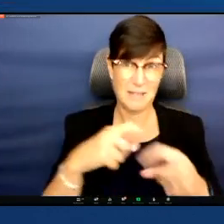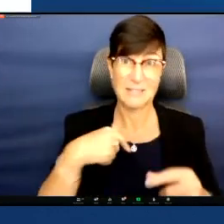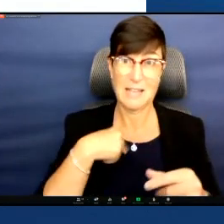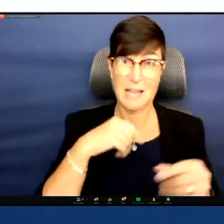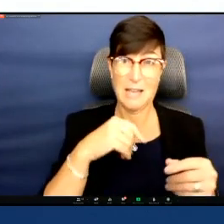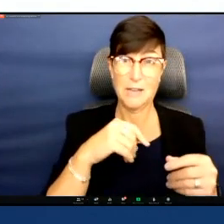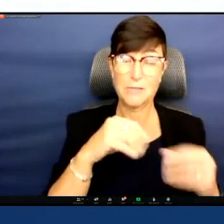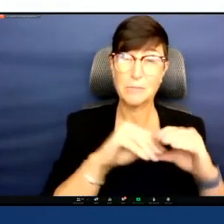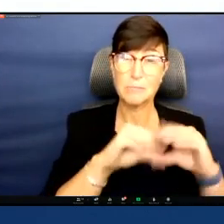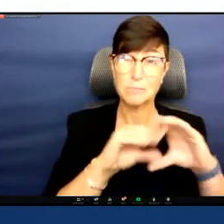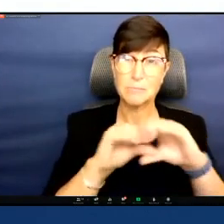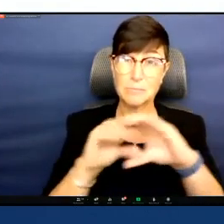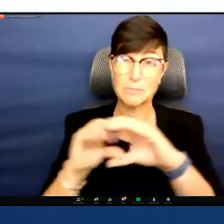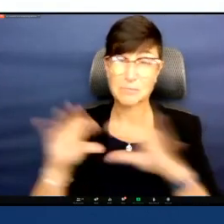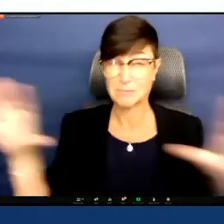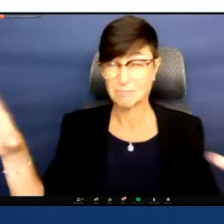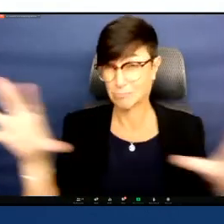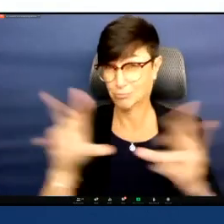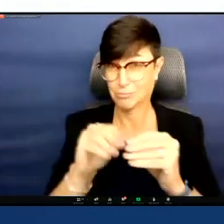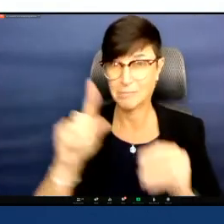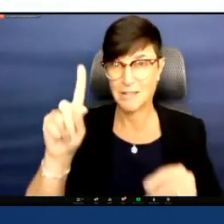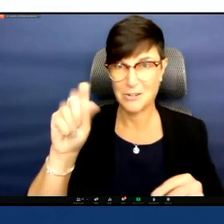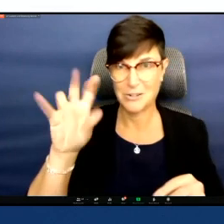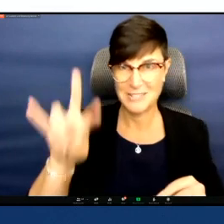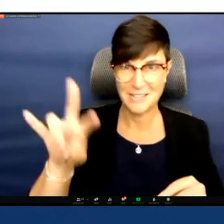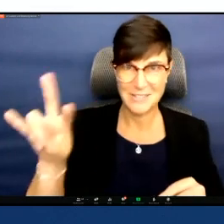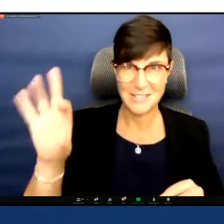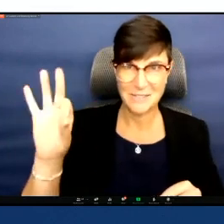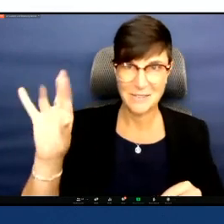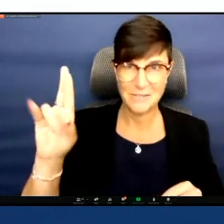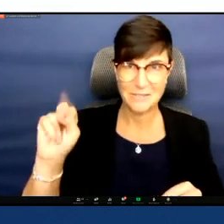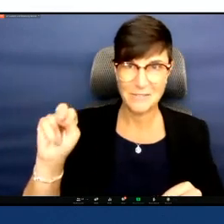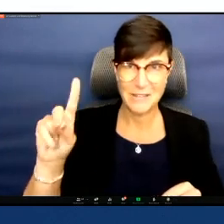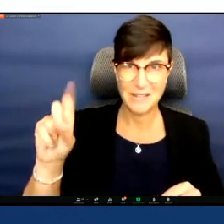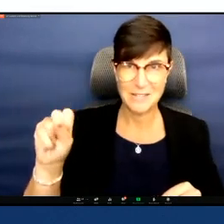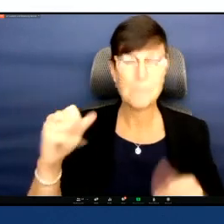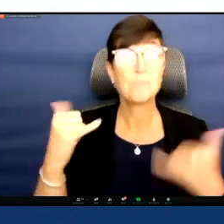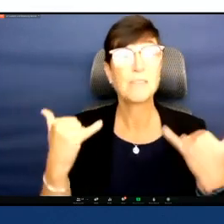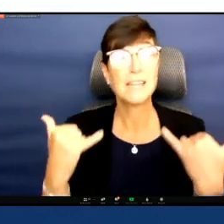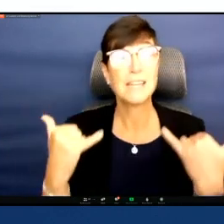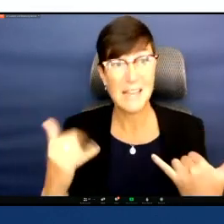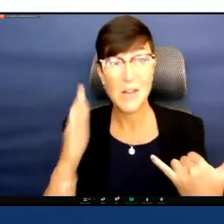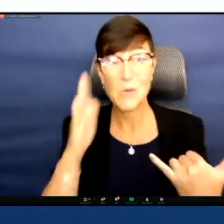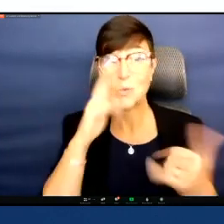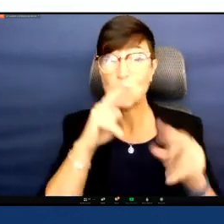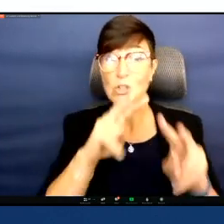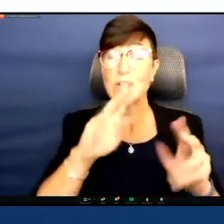But let's let's turn now to to show the all funds budget in a different way.